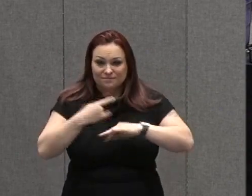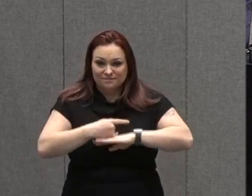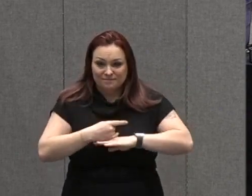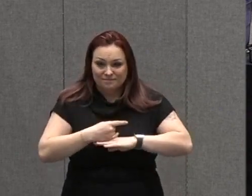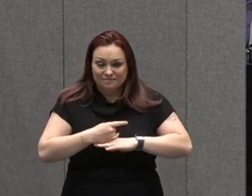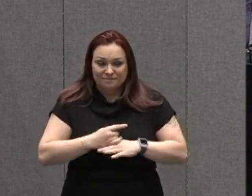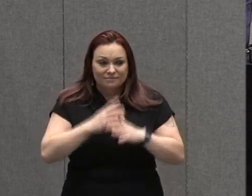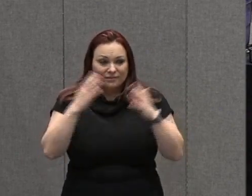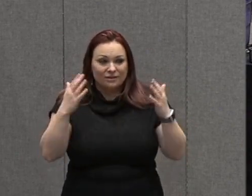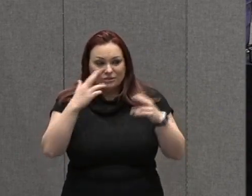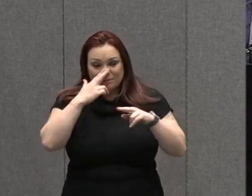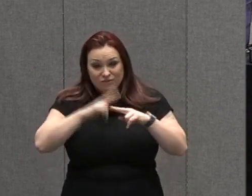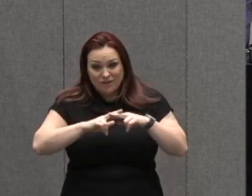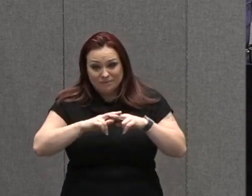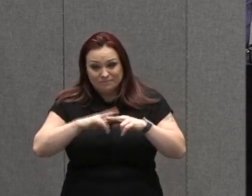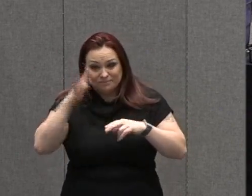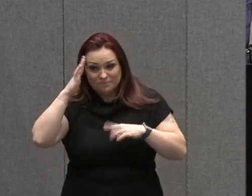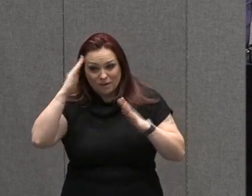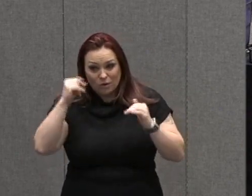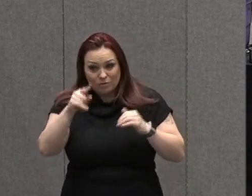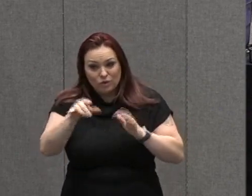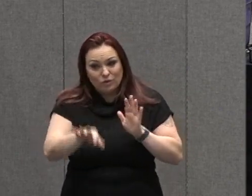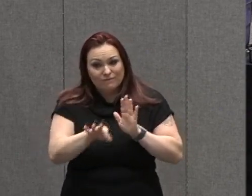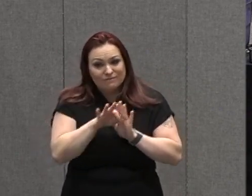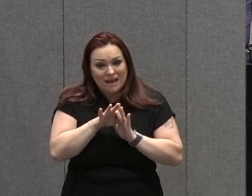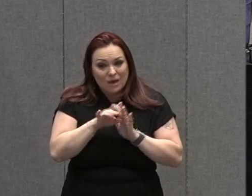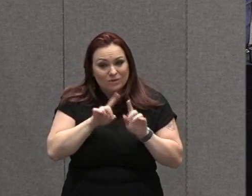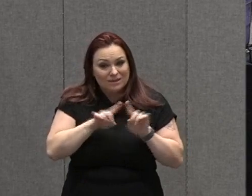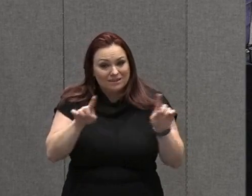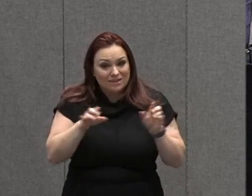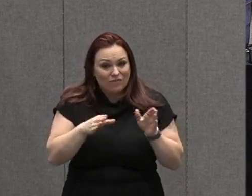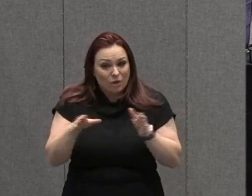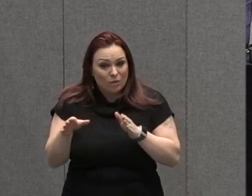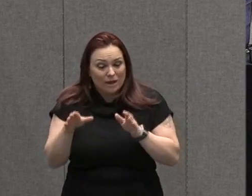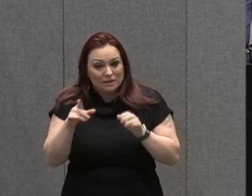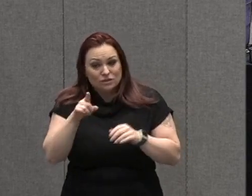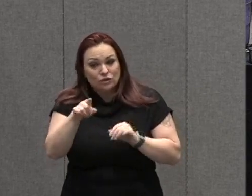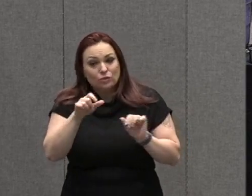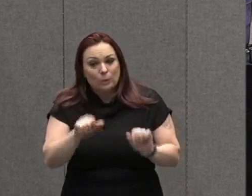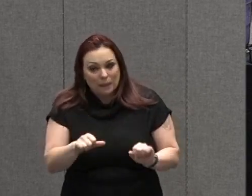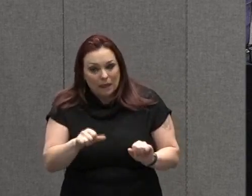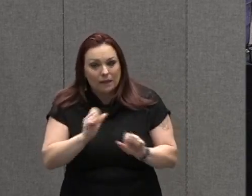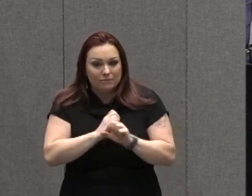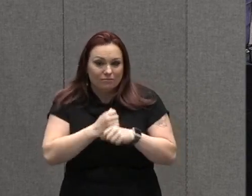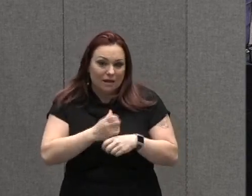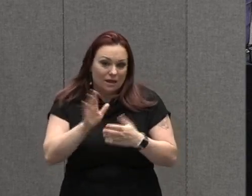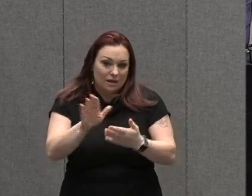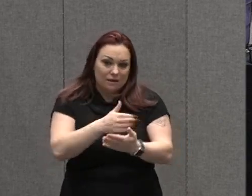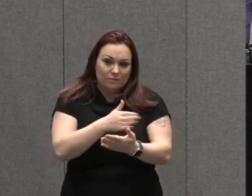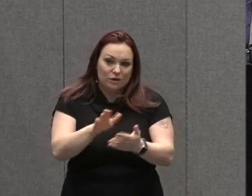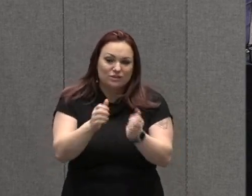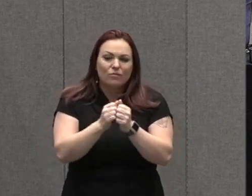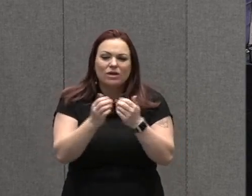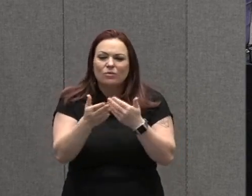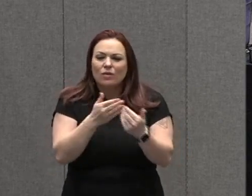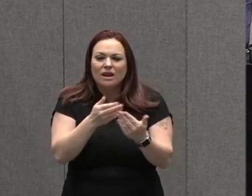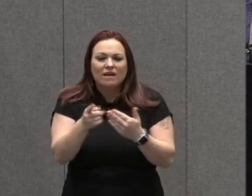So much fun, and so I hope that you found different ways that you can make music with whatever you have at home.